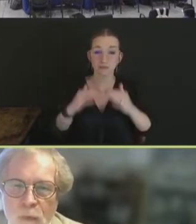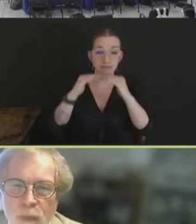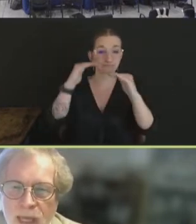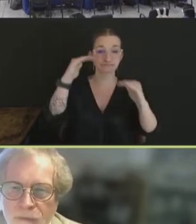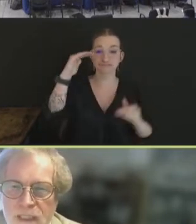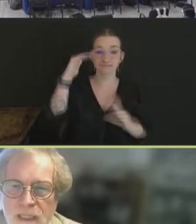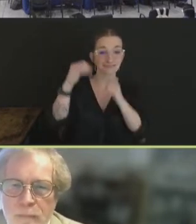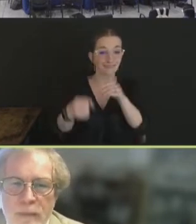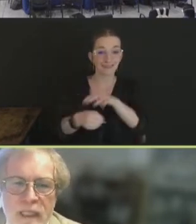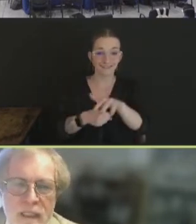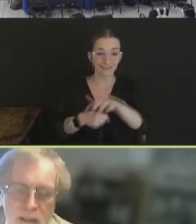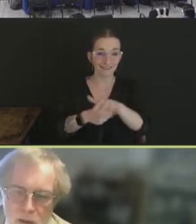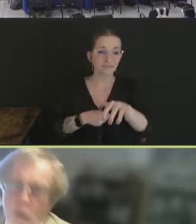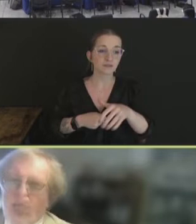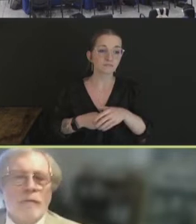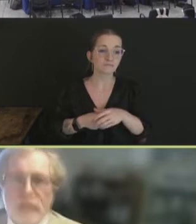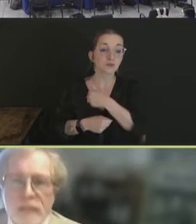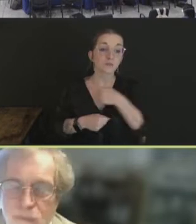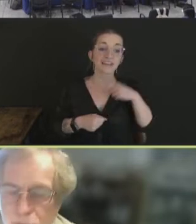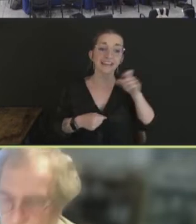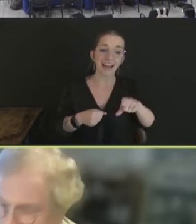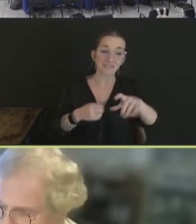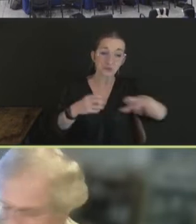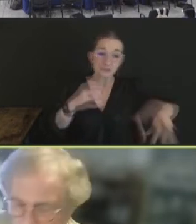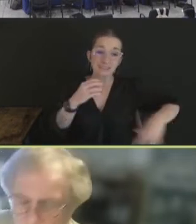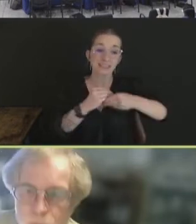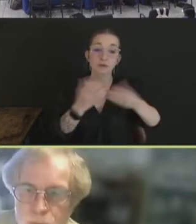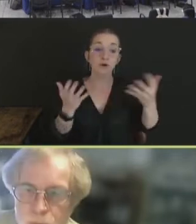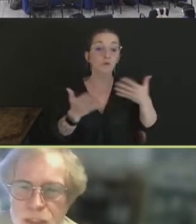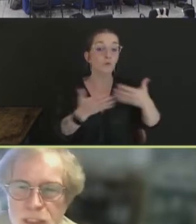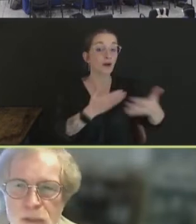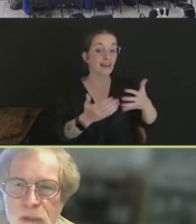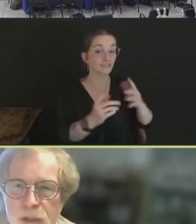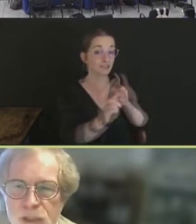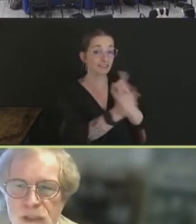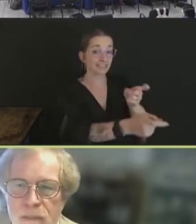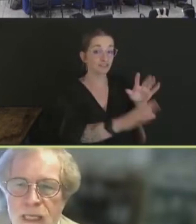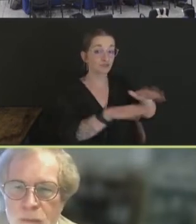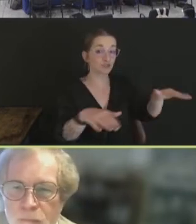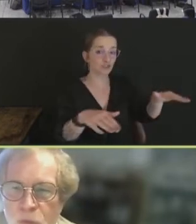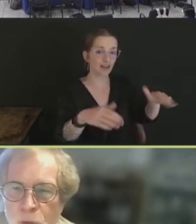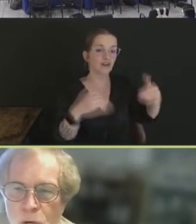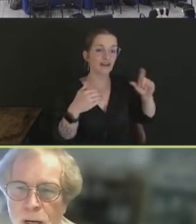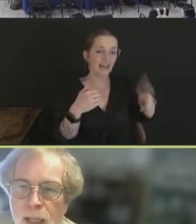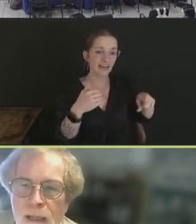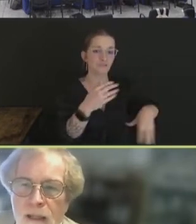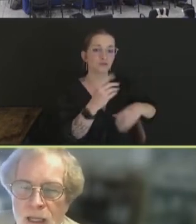We have to supplement whatever is given to a child with additional doses to make up for